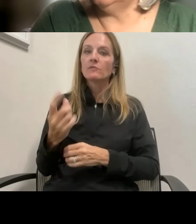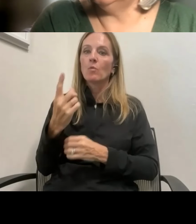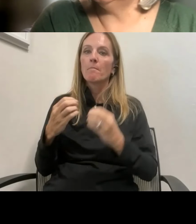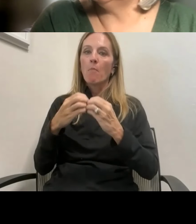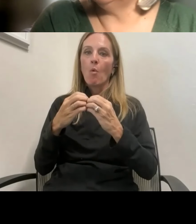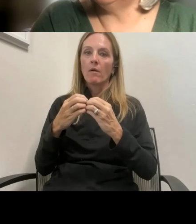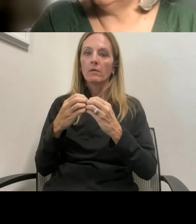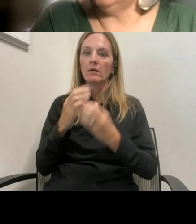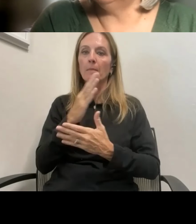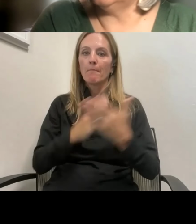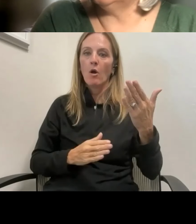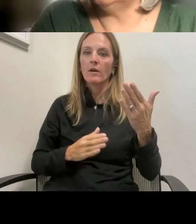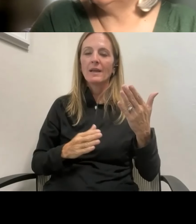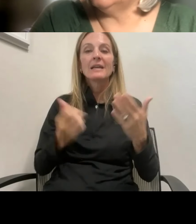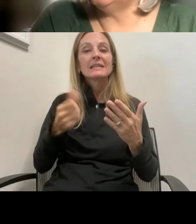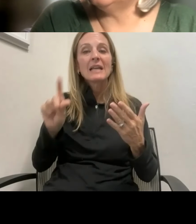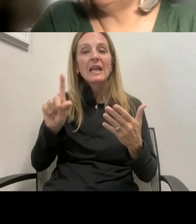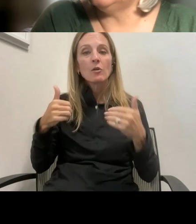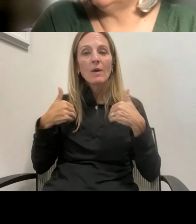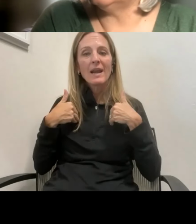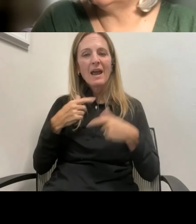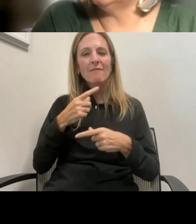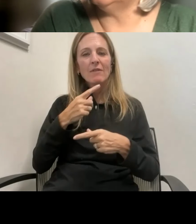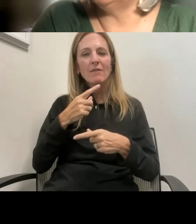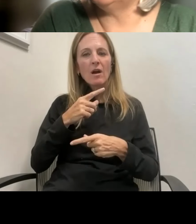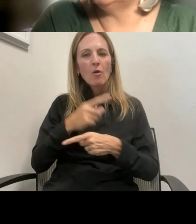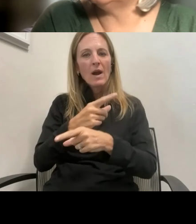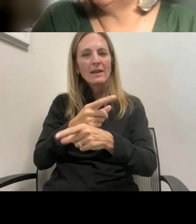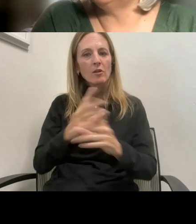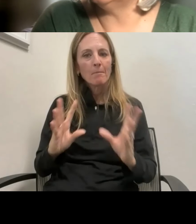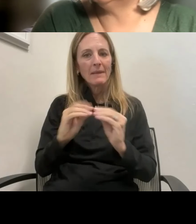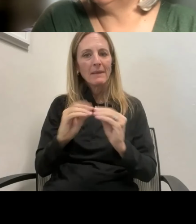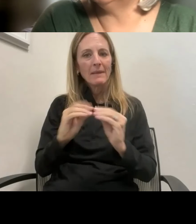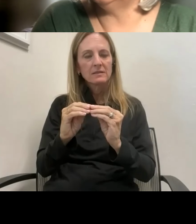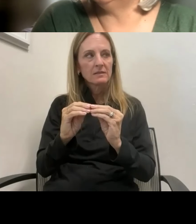And does anybody have regular interagency meetings? You can just type yes in there or no,